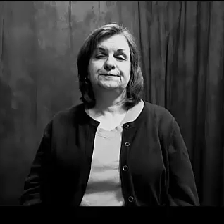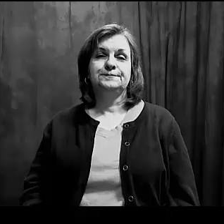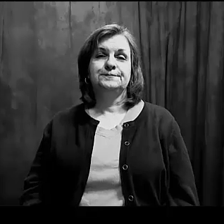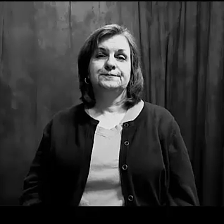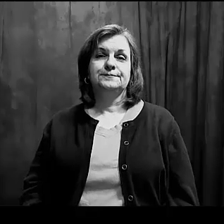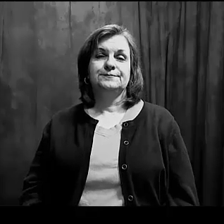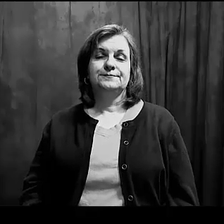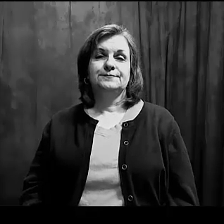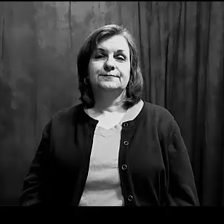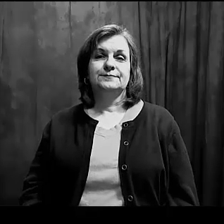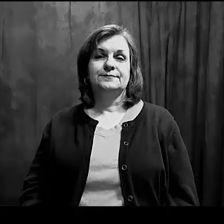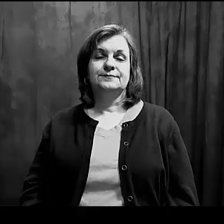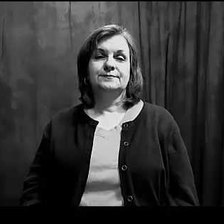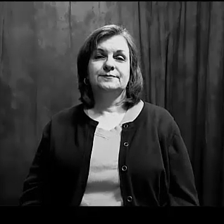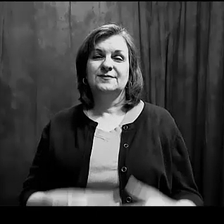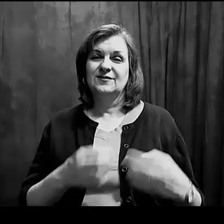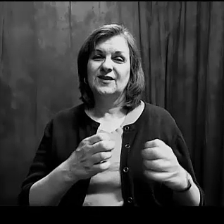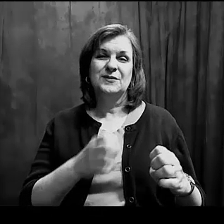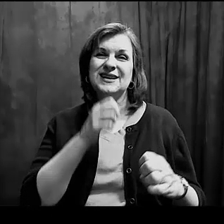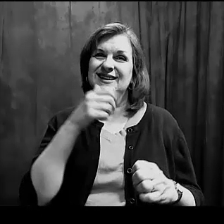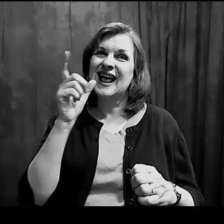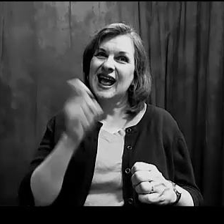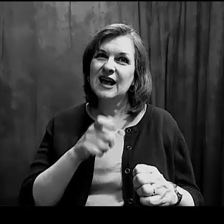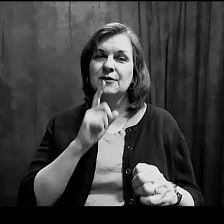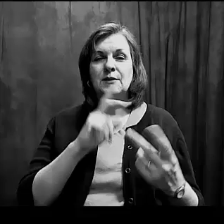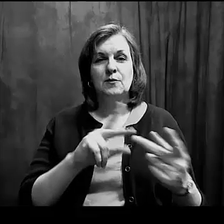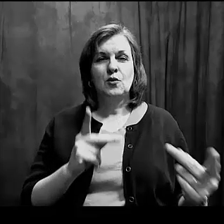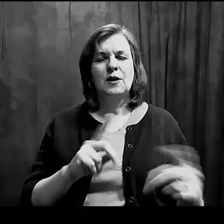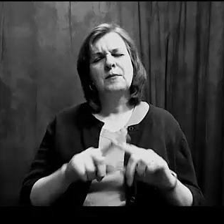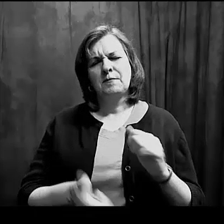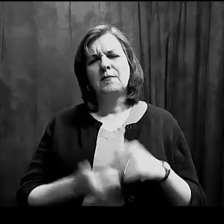so it doesn't have to be protein but it most often is